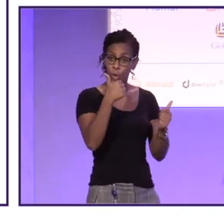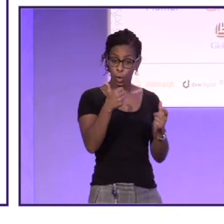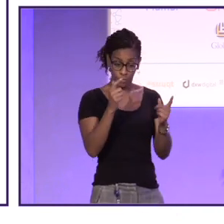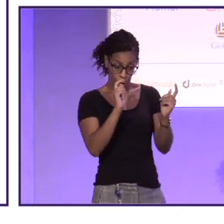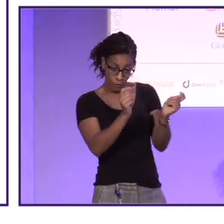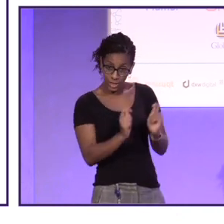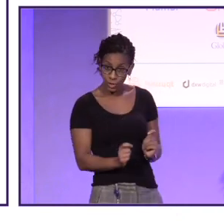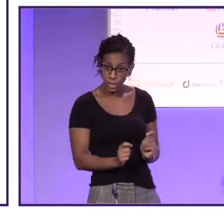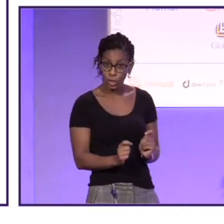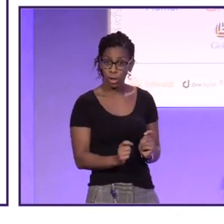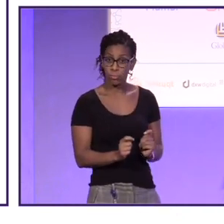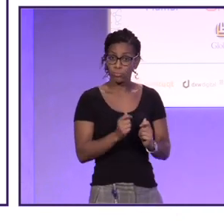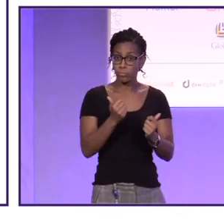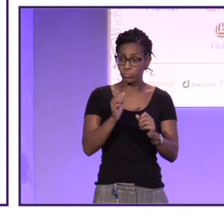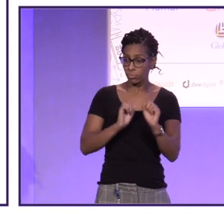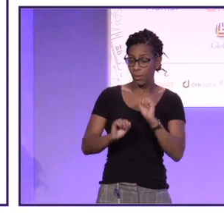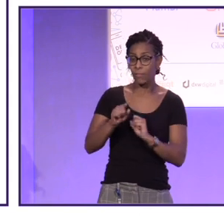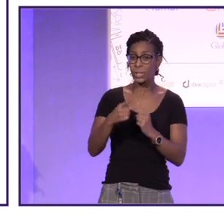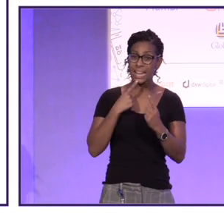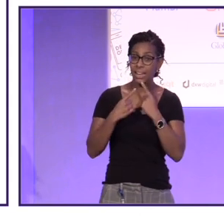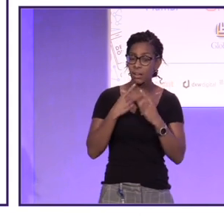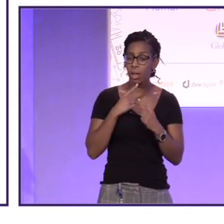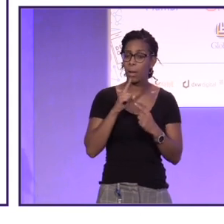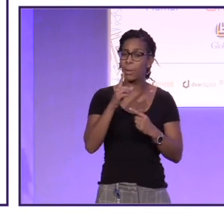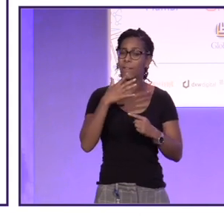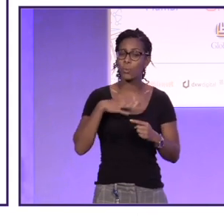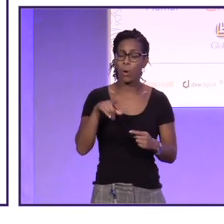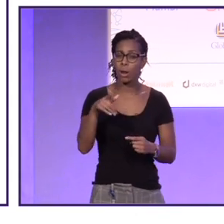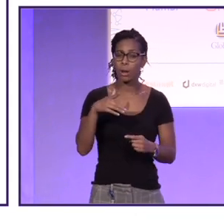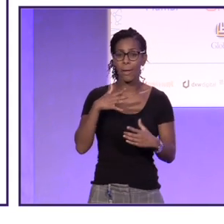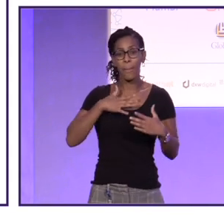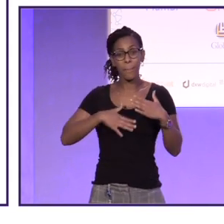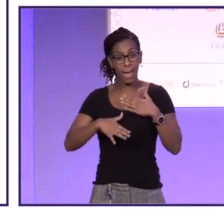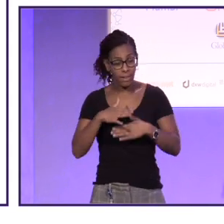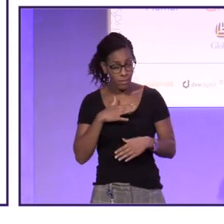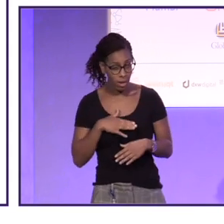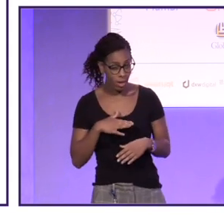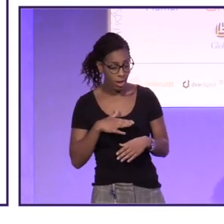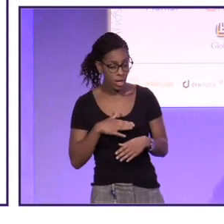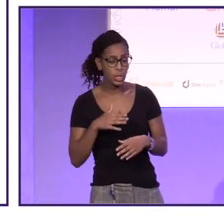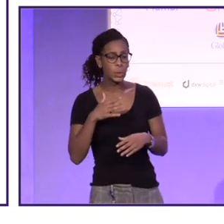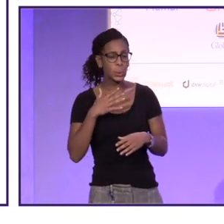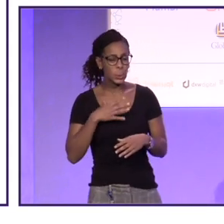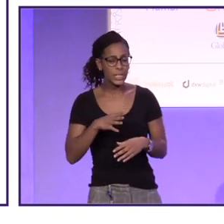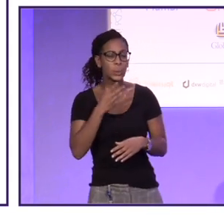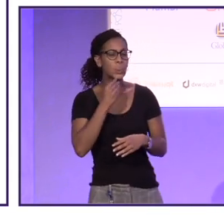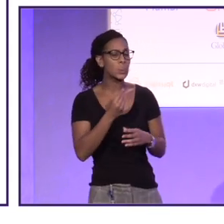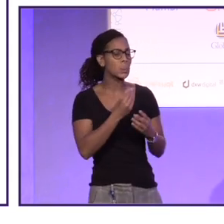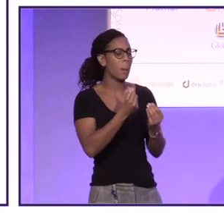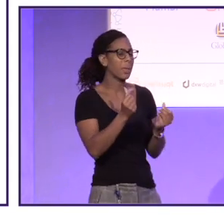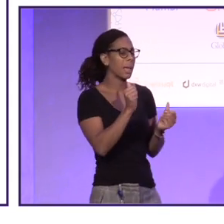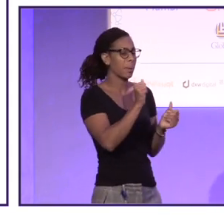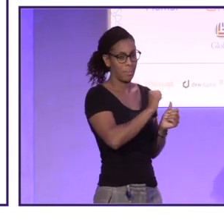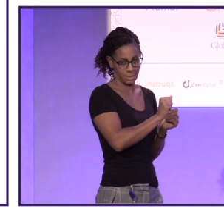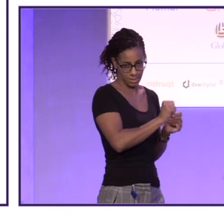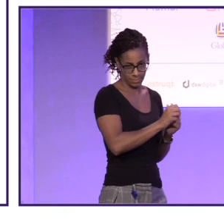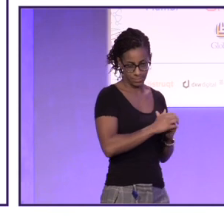data, but if you want behavior use something that's better for behavior. Do you have alternatives?